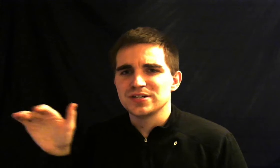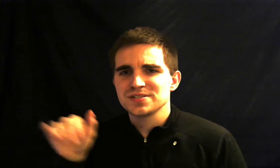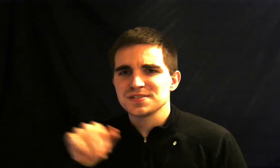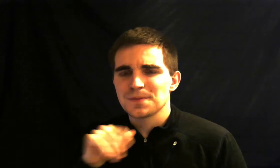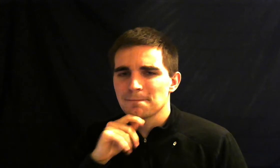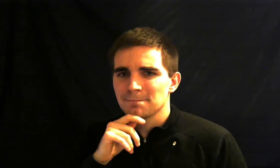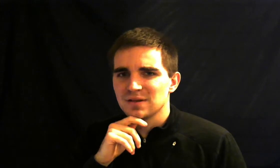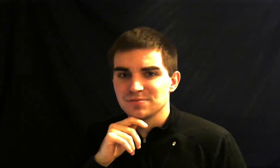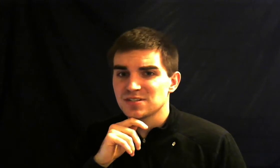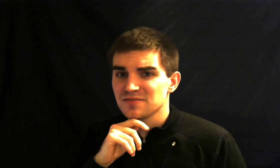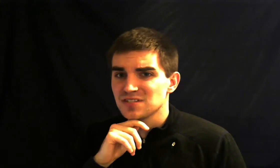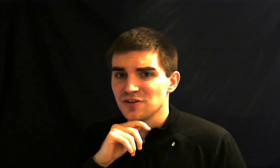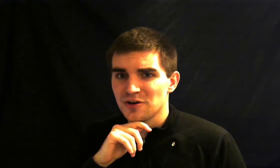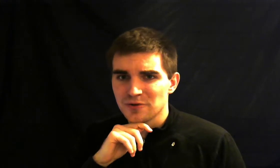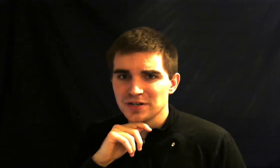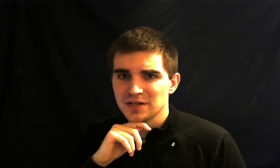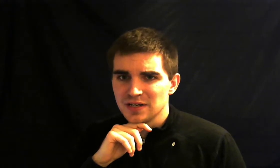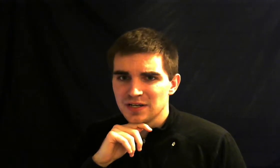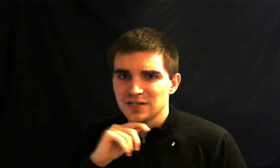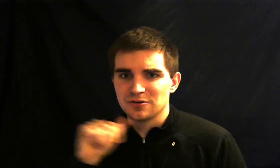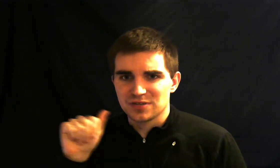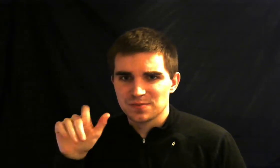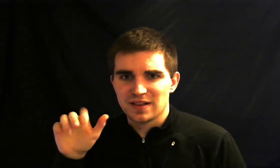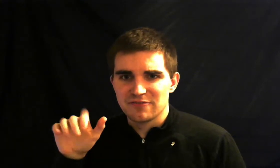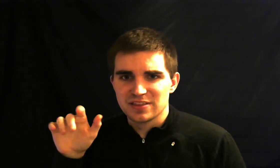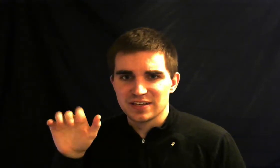inches especially if it's a long word you don't want to spell everything in